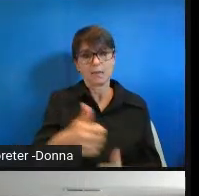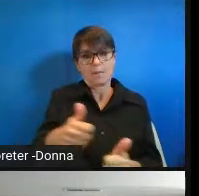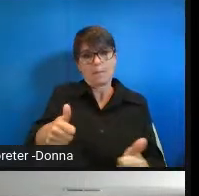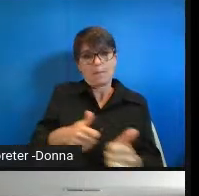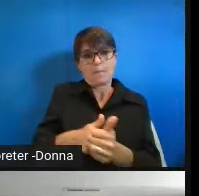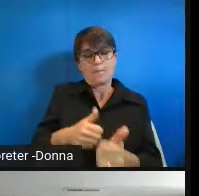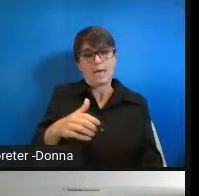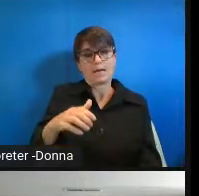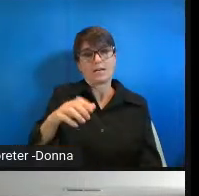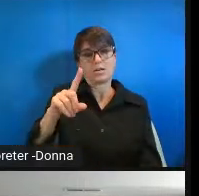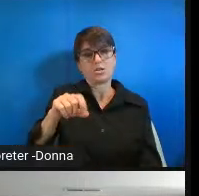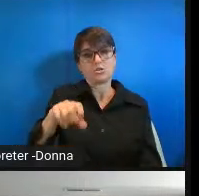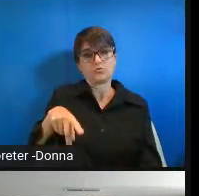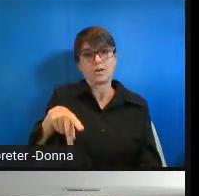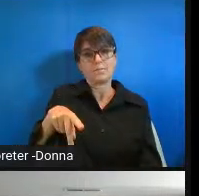For example, currently in chrome,